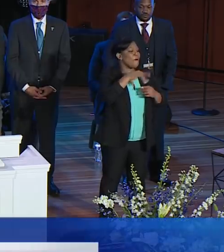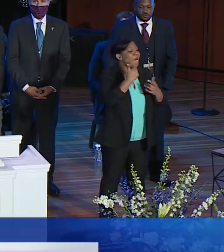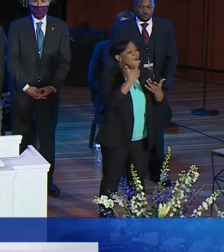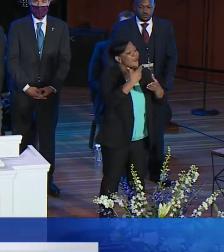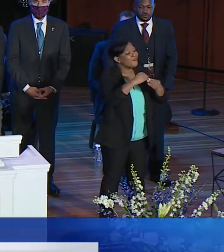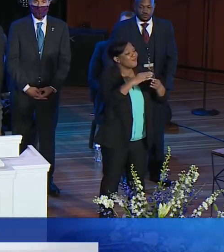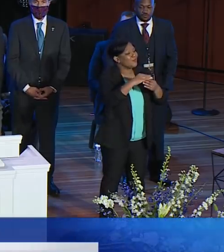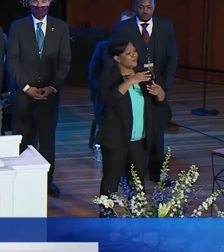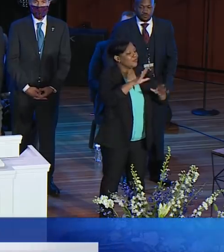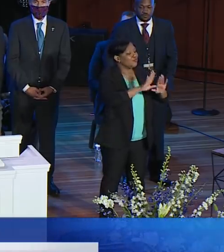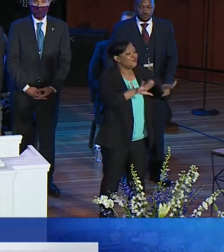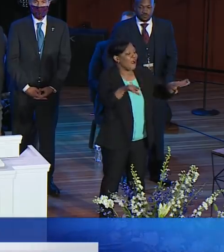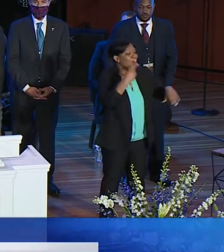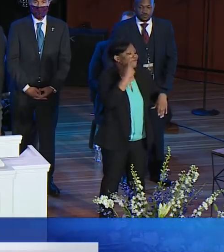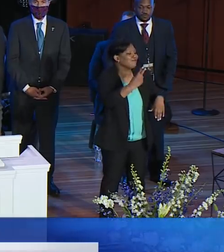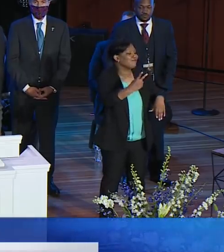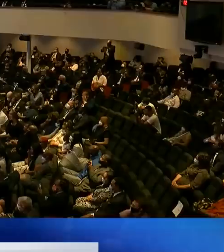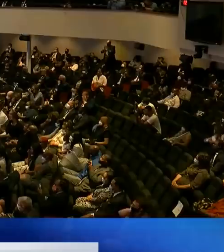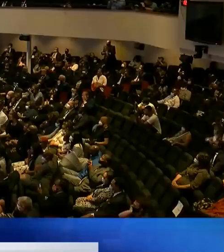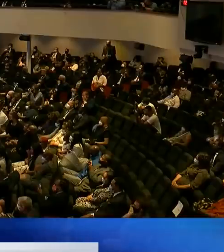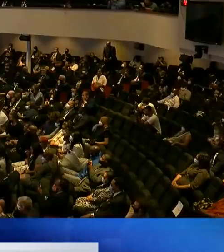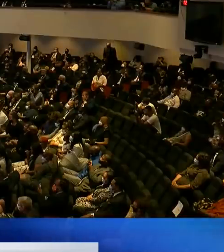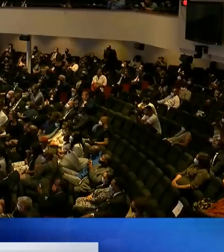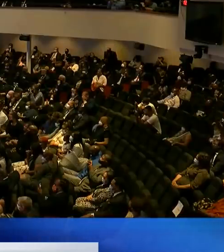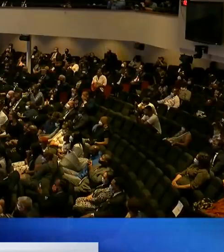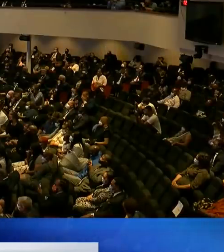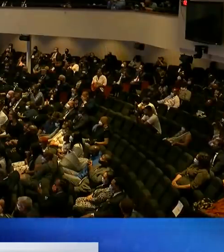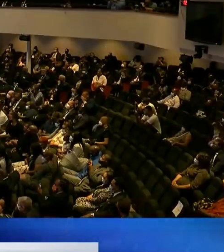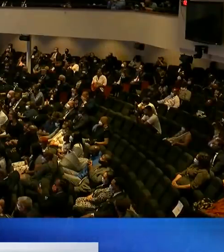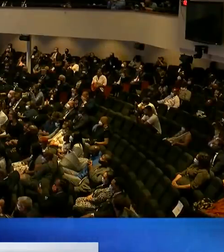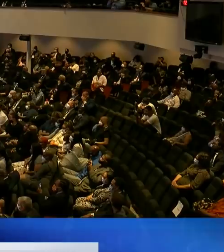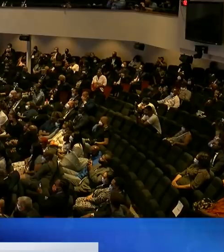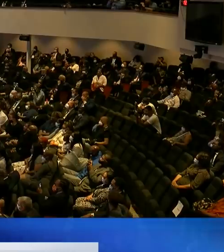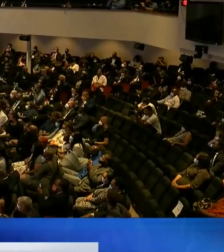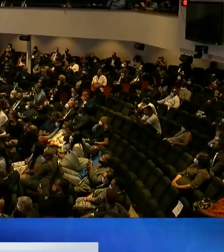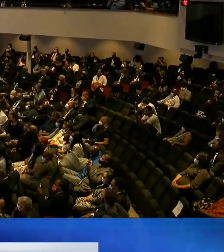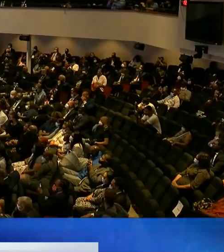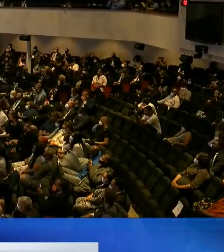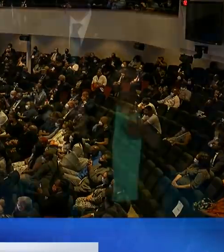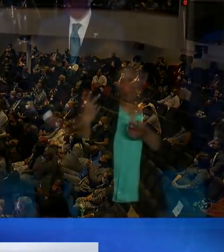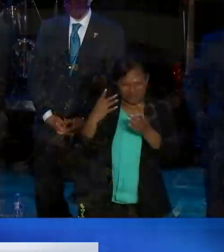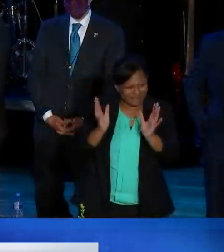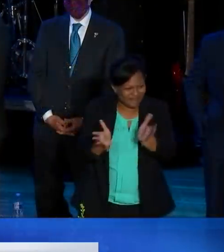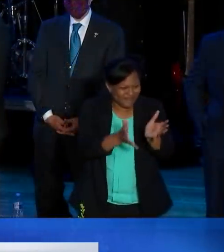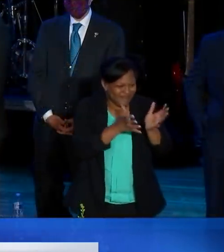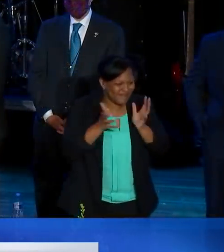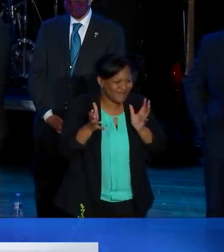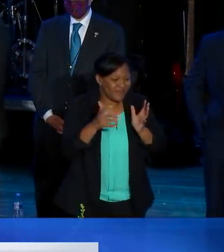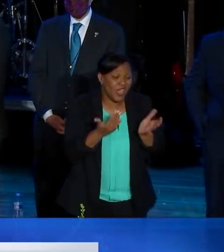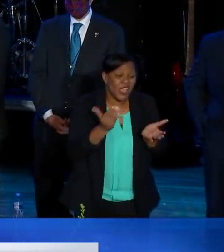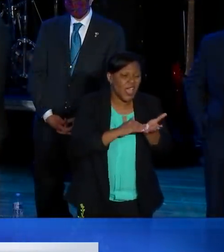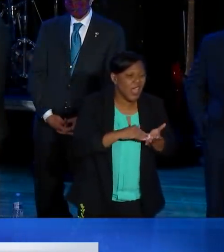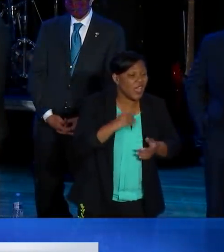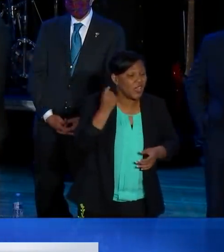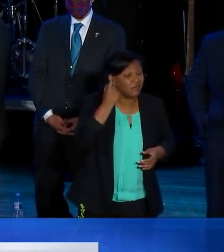AND MY OLDER BROTHER PJ WAS TALKING ABOUT CHILDHOOD MEMORIES AND HOW WE GREW UP. AND I WOULD LIKE TO START WHERE HE LEFT OFF.